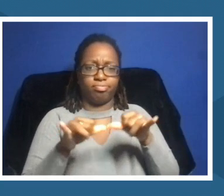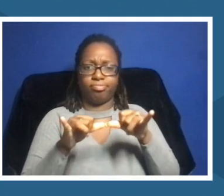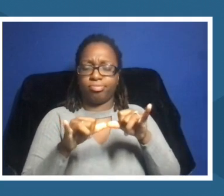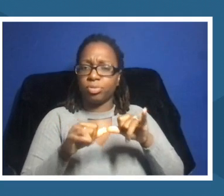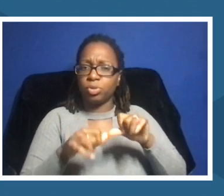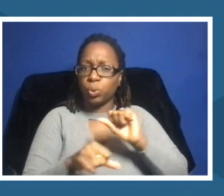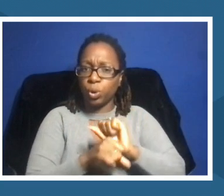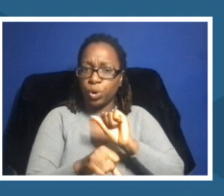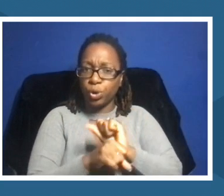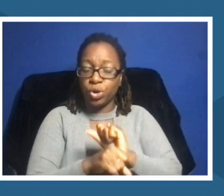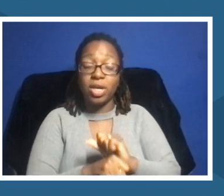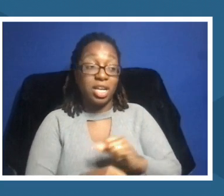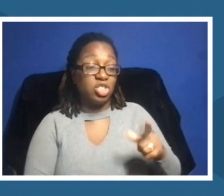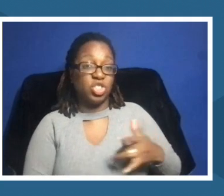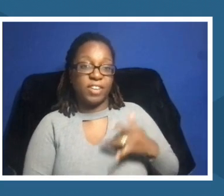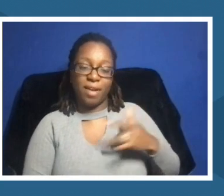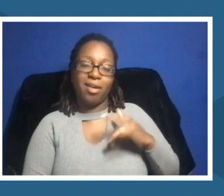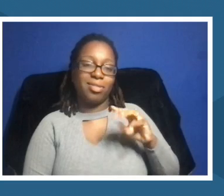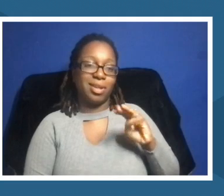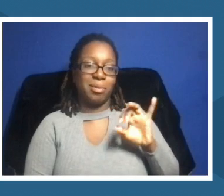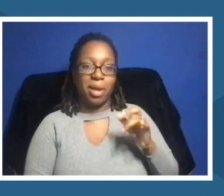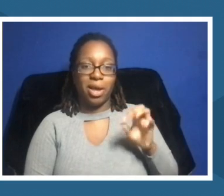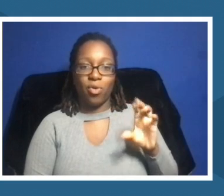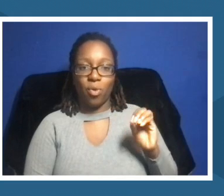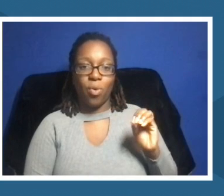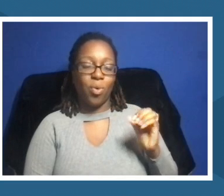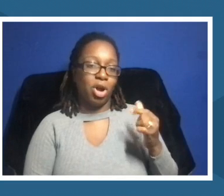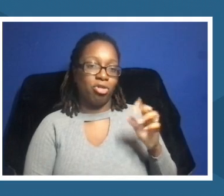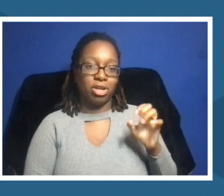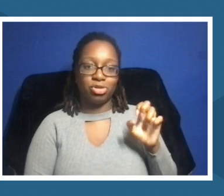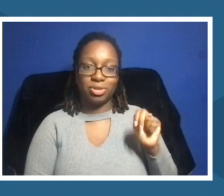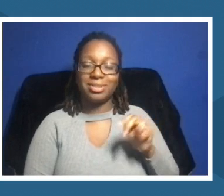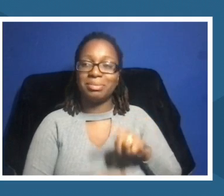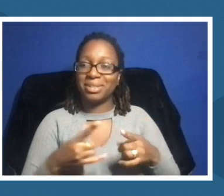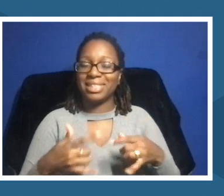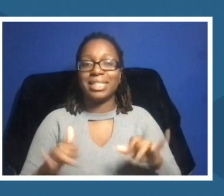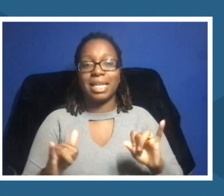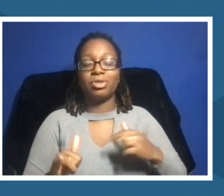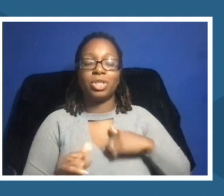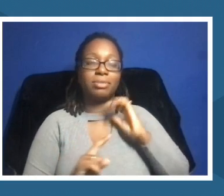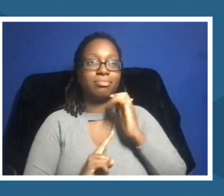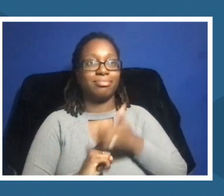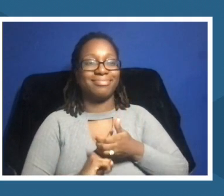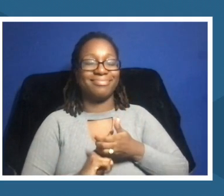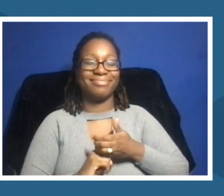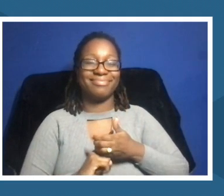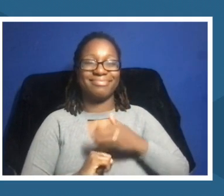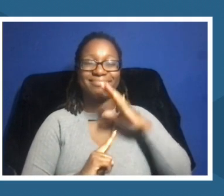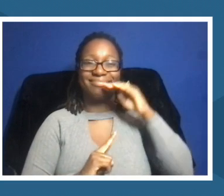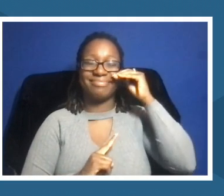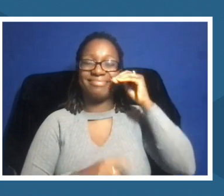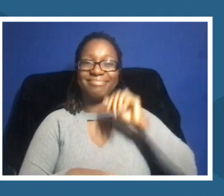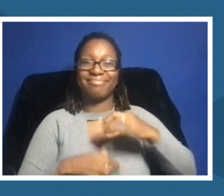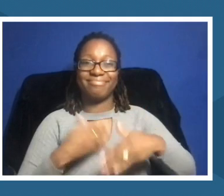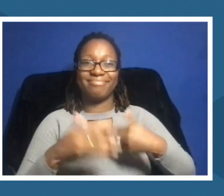frustration she begins to feel like she's putting on a mask at work and this sometimes affects her performance and